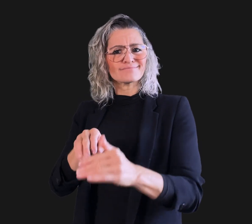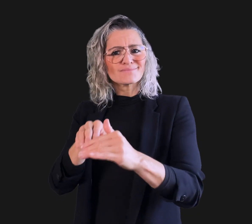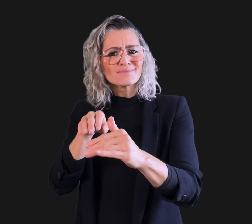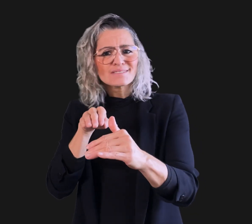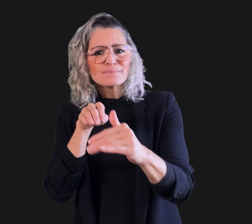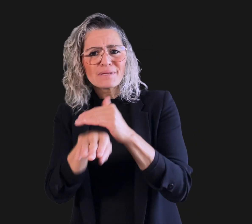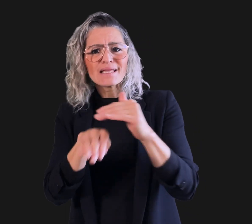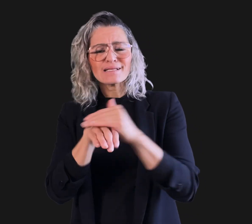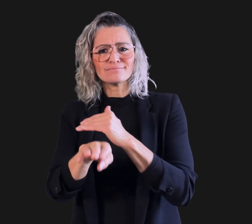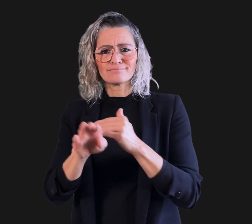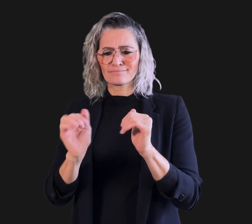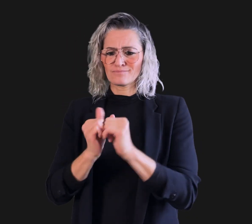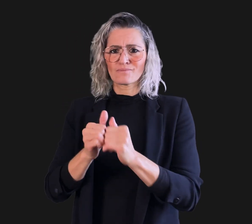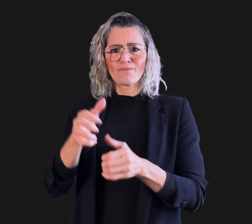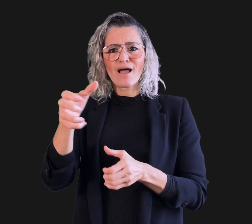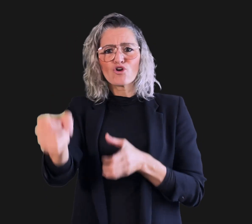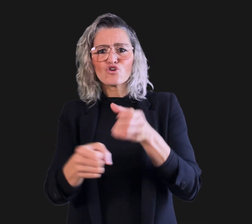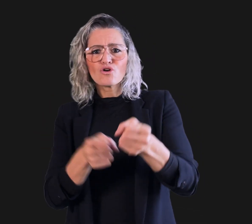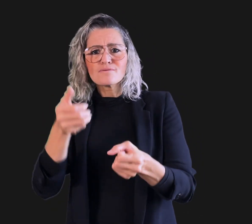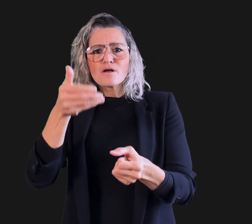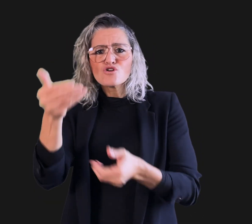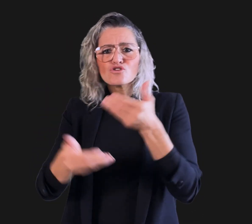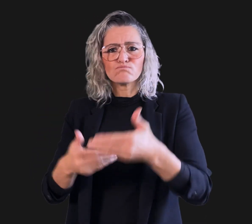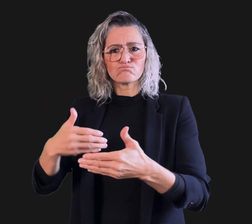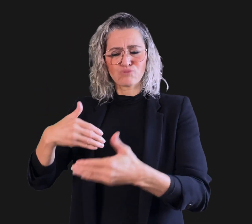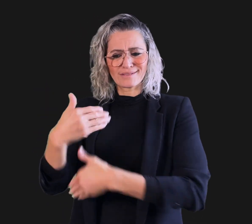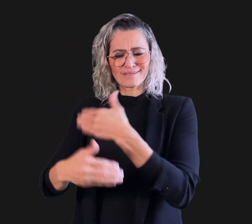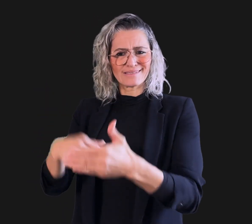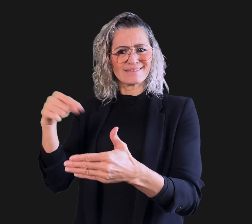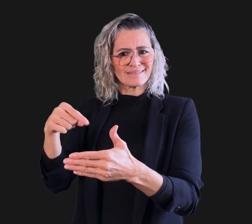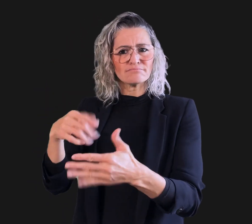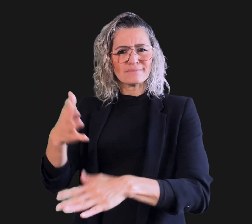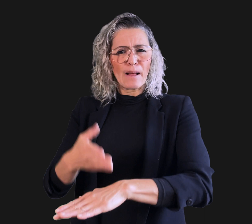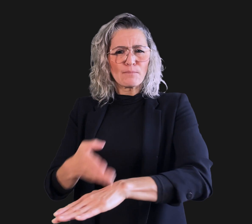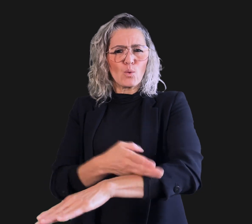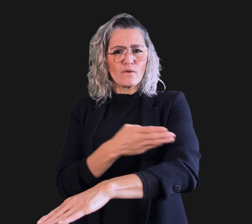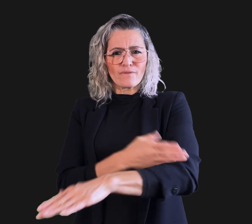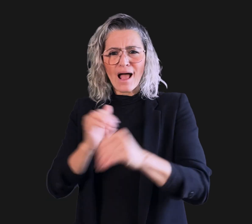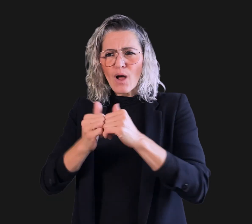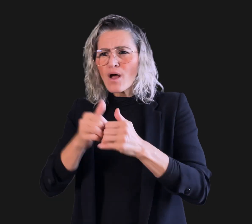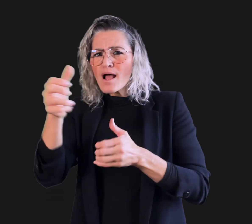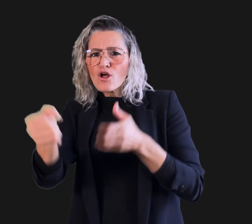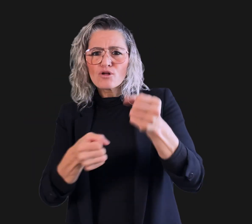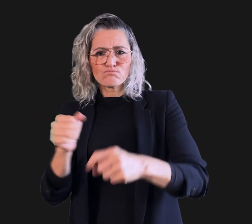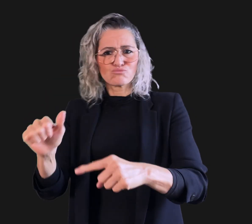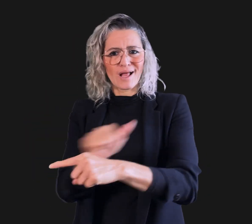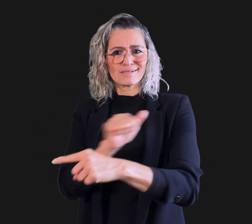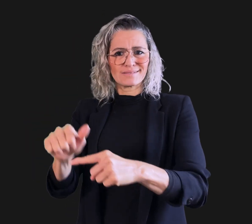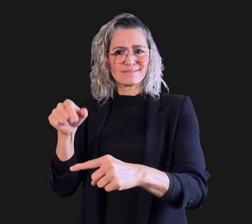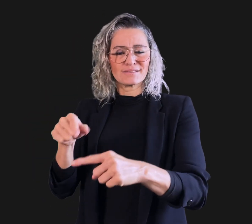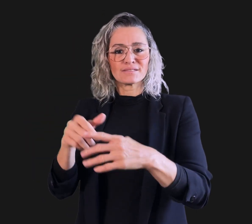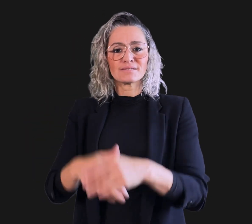about accessibility in hiring processes and improving hiring practices.